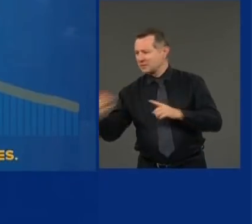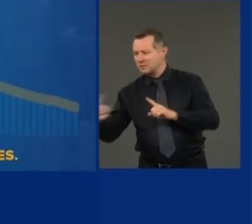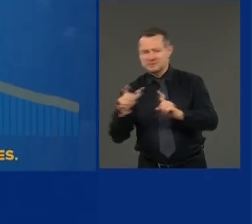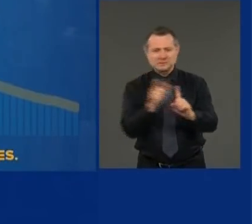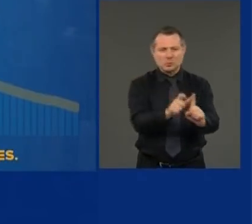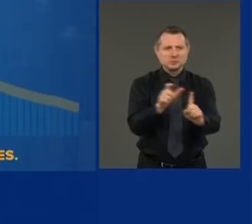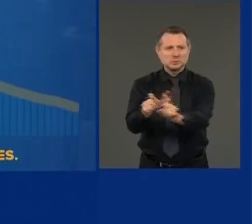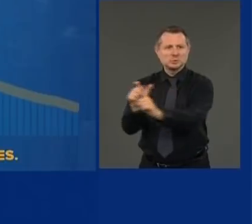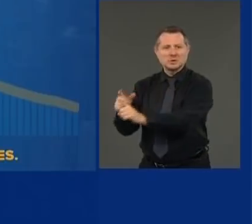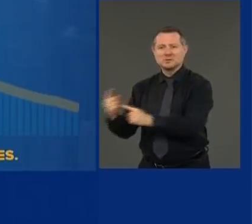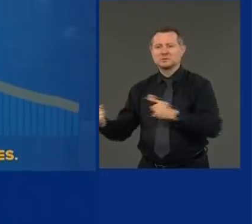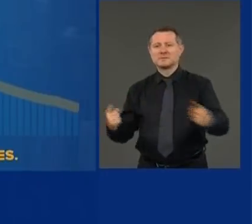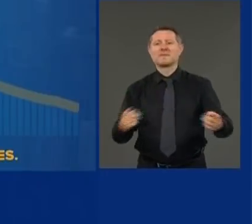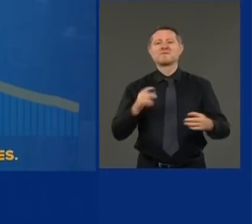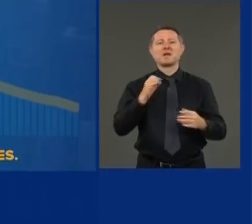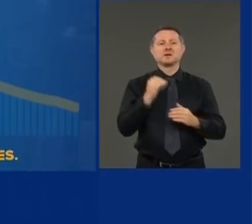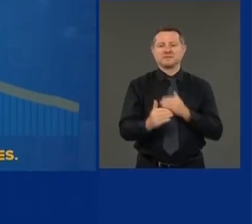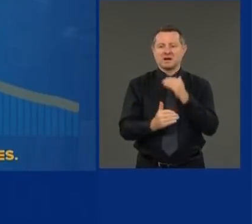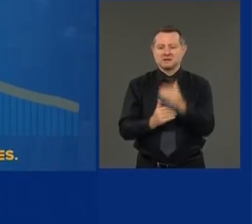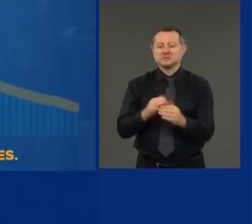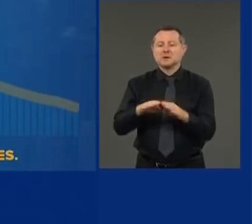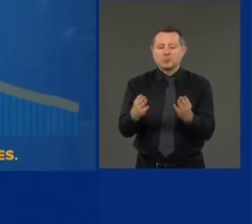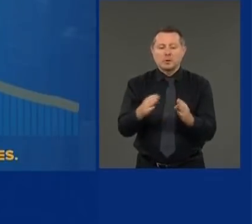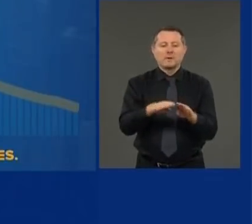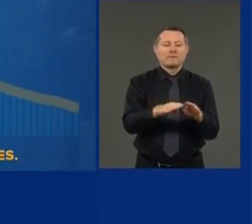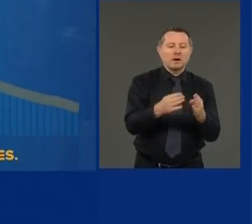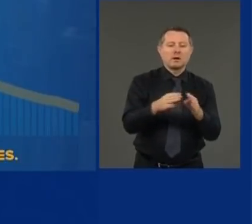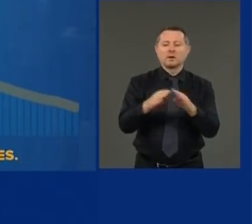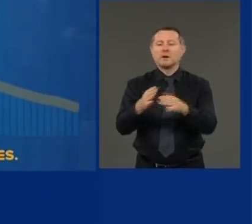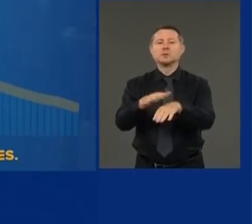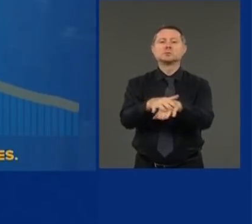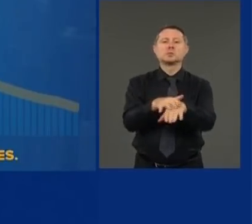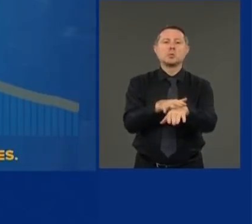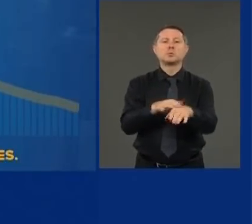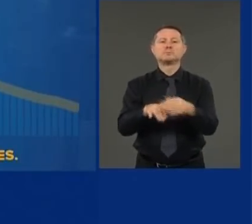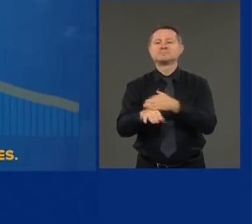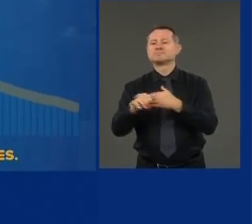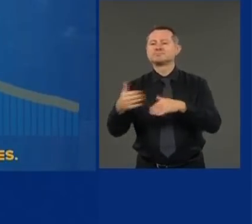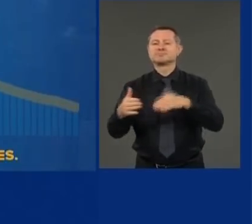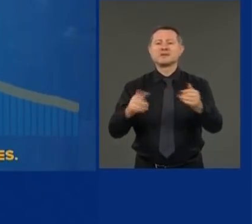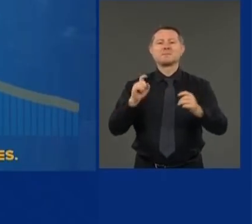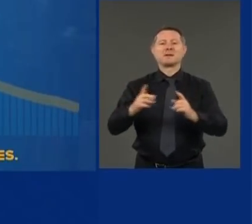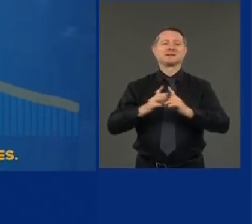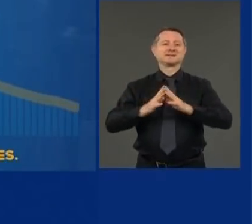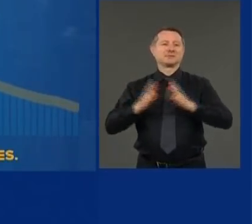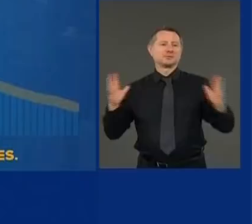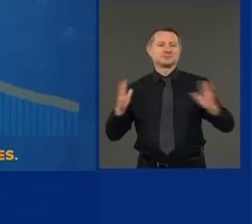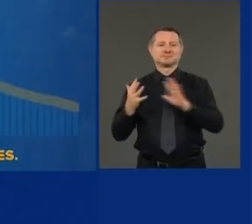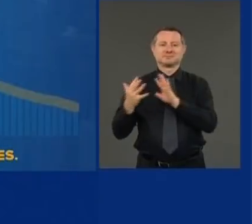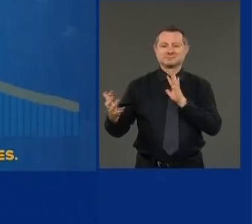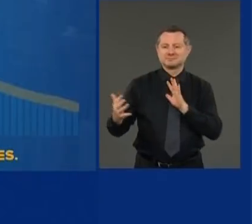TO BEND THE CURVE, YES, YOU HAVE TO TEST, YES, YOU HAVE TO TRACE, YES, YOU HAVE TO ISOLATE, YES,